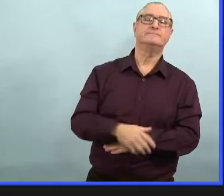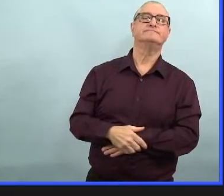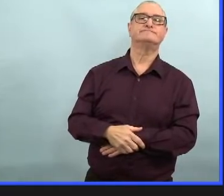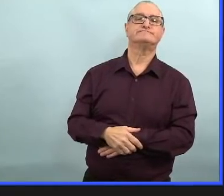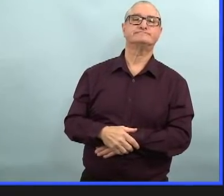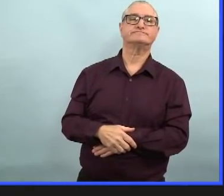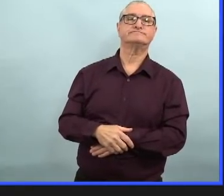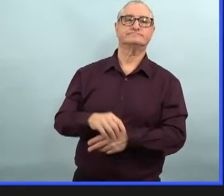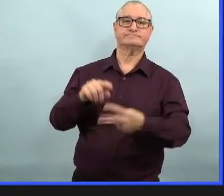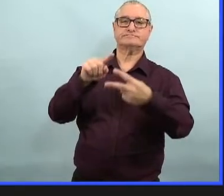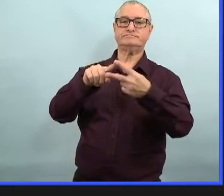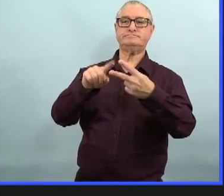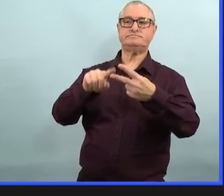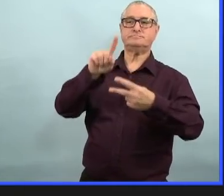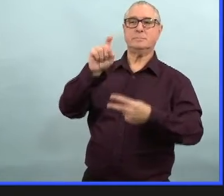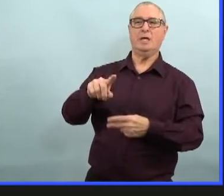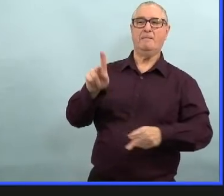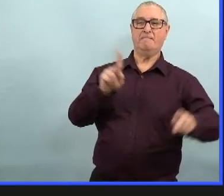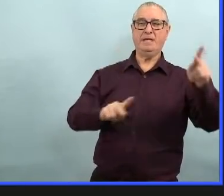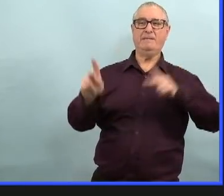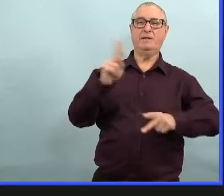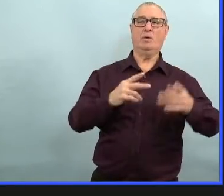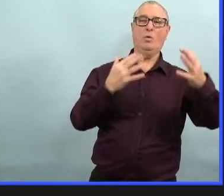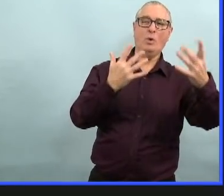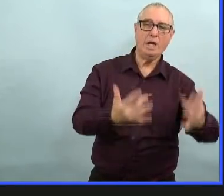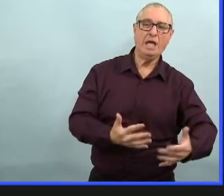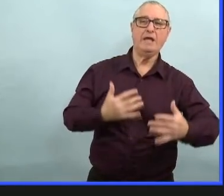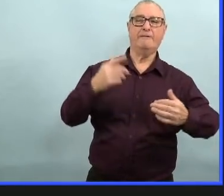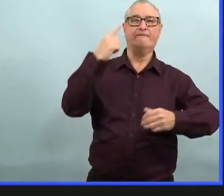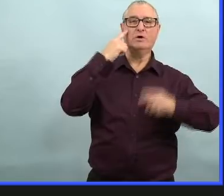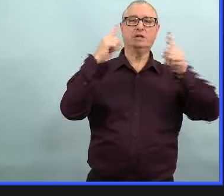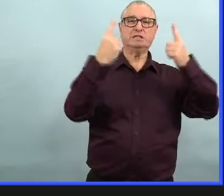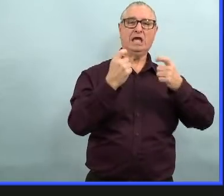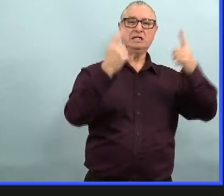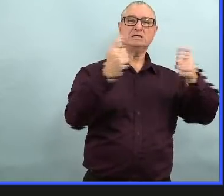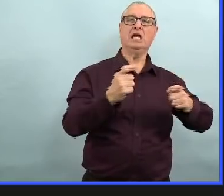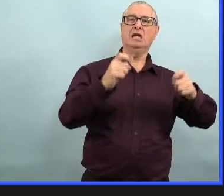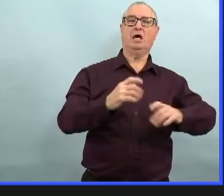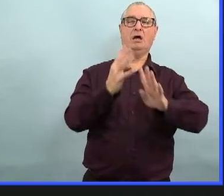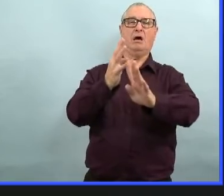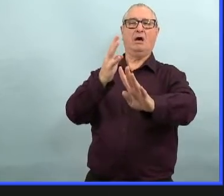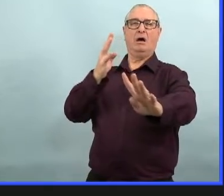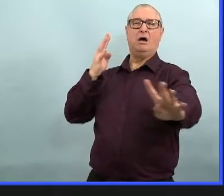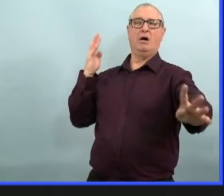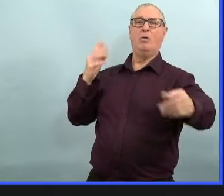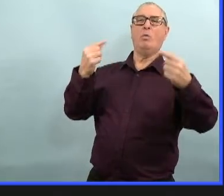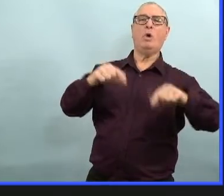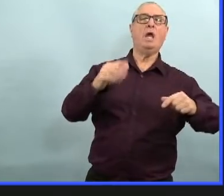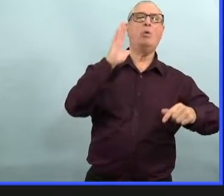this morning long lines of cars again when will more swap capacity be added in winnipeg